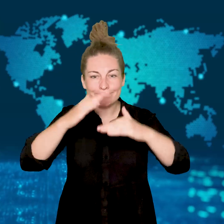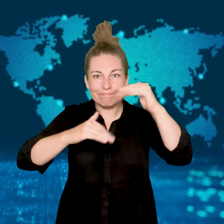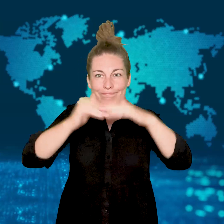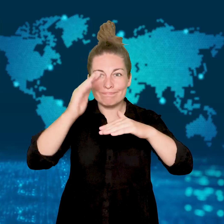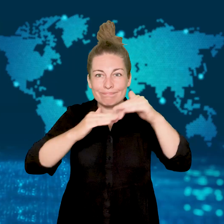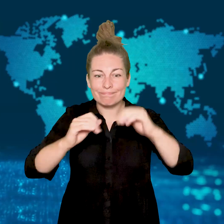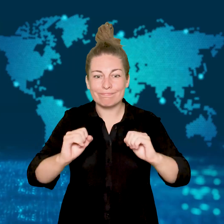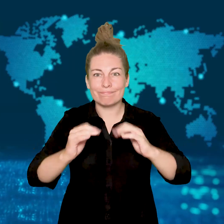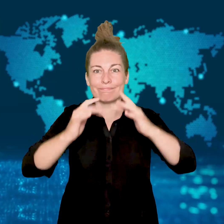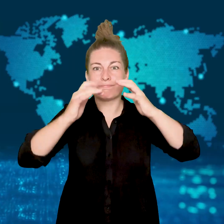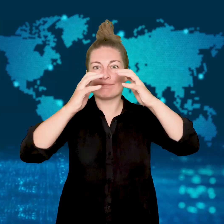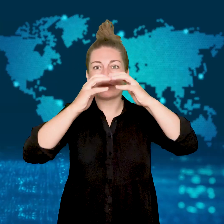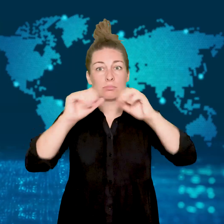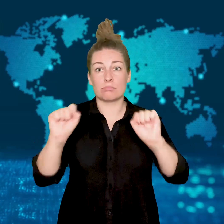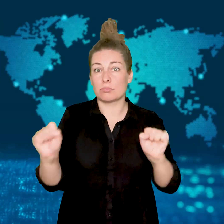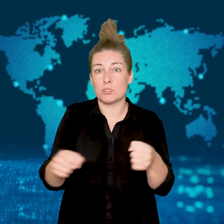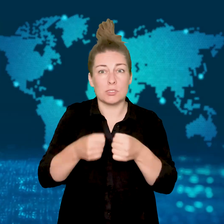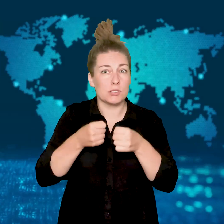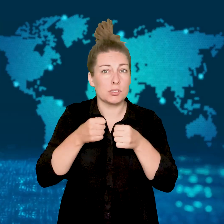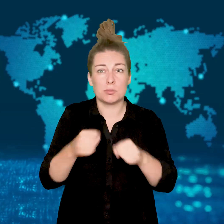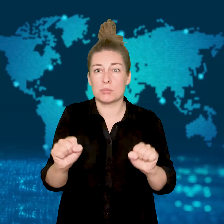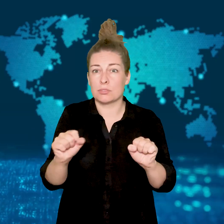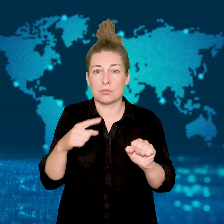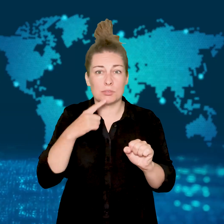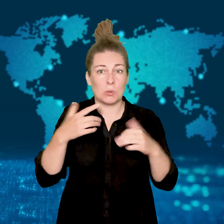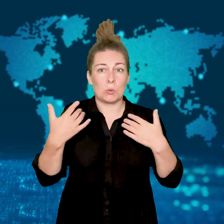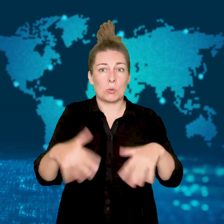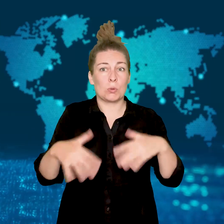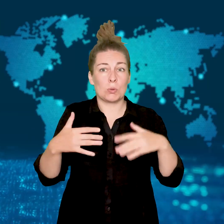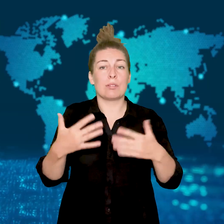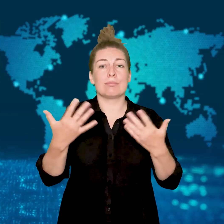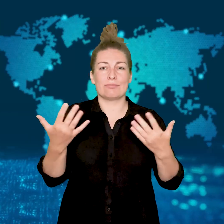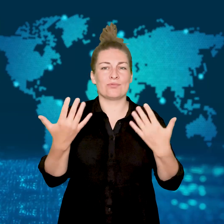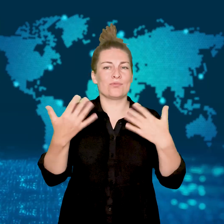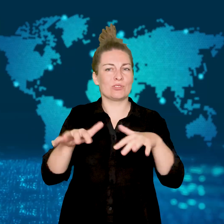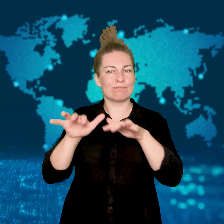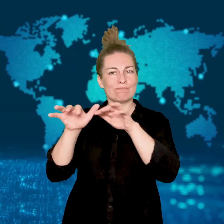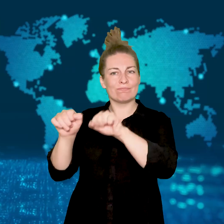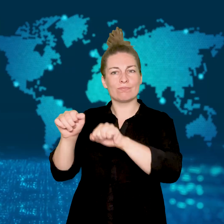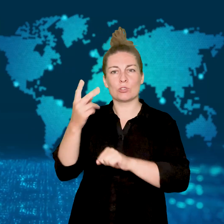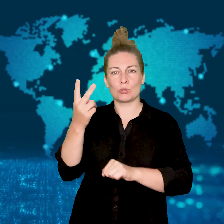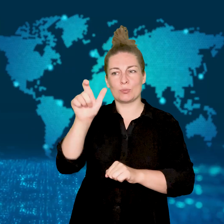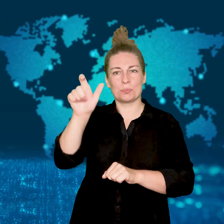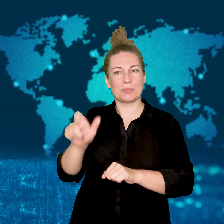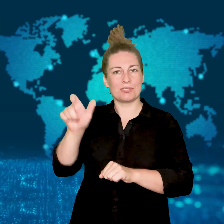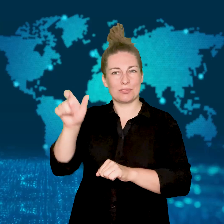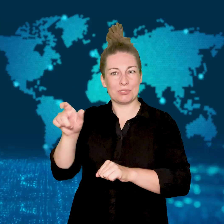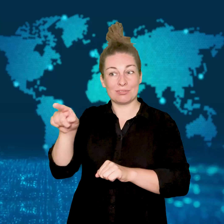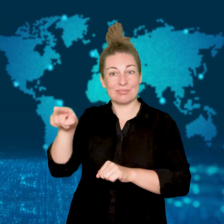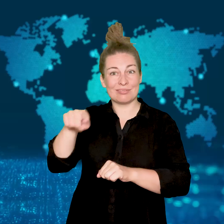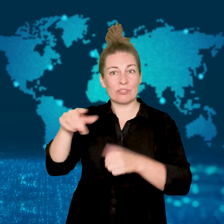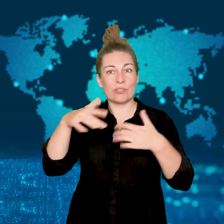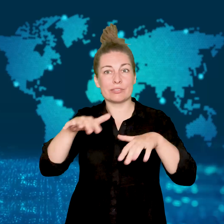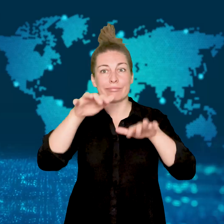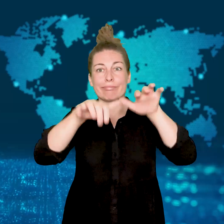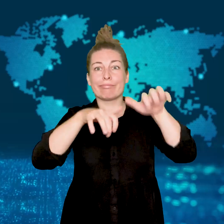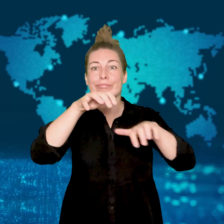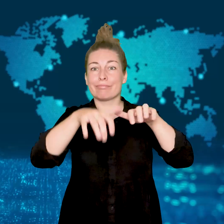the affected portion of the wall.